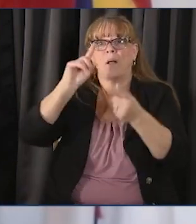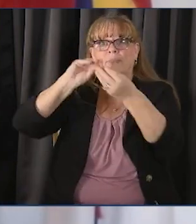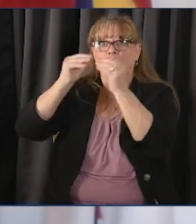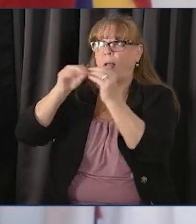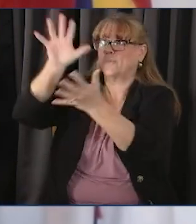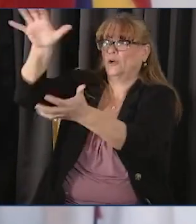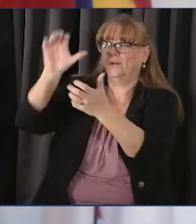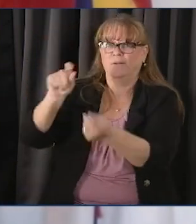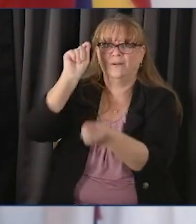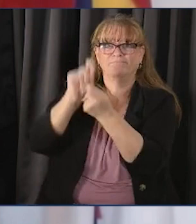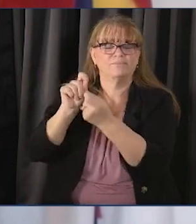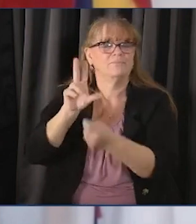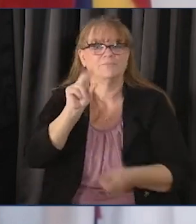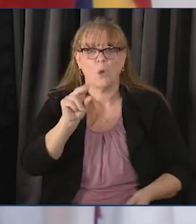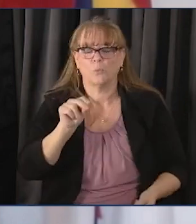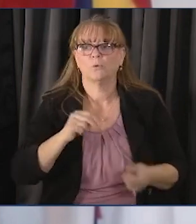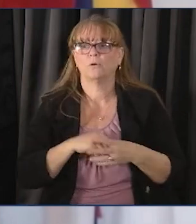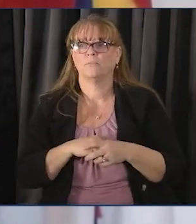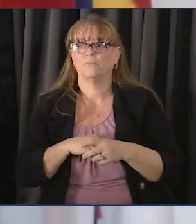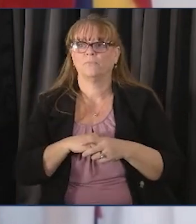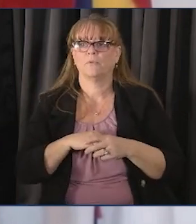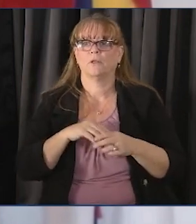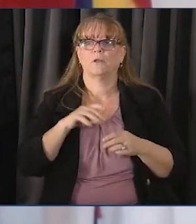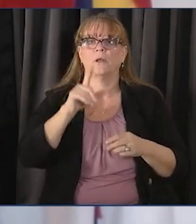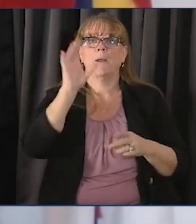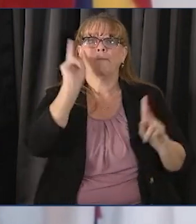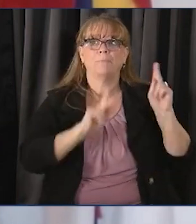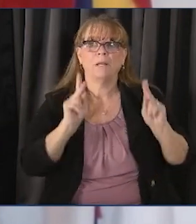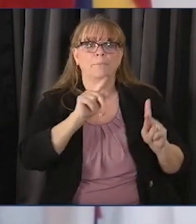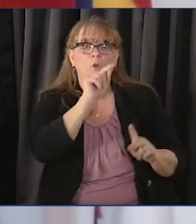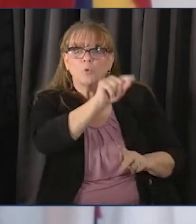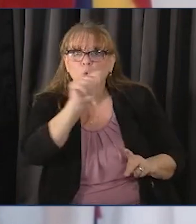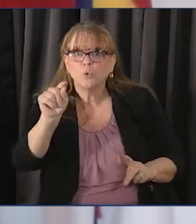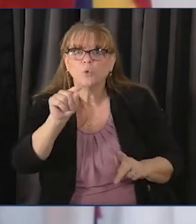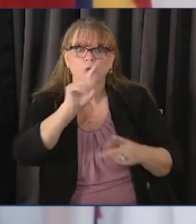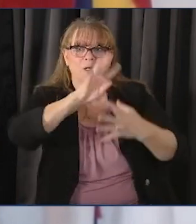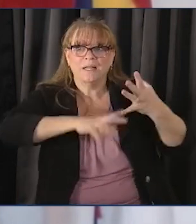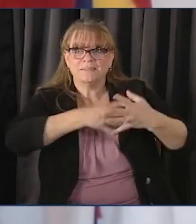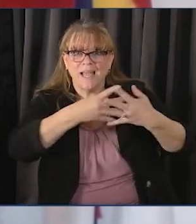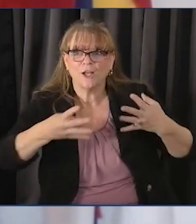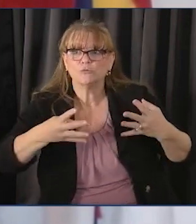are local hospitals there are community health clinics uh and uh what a lot of people want